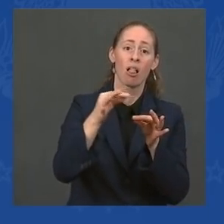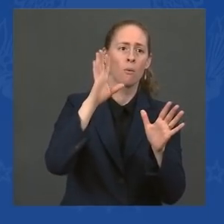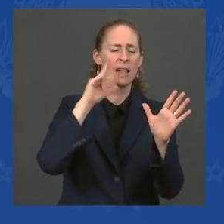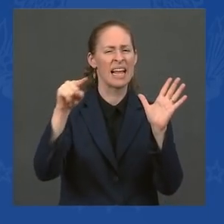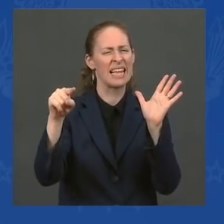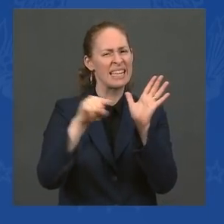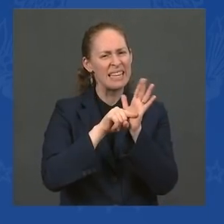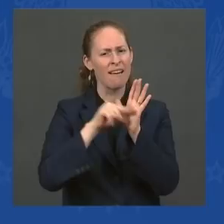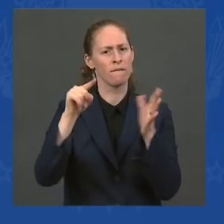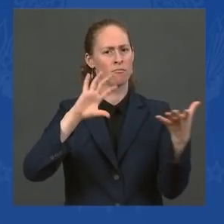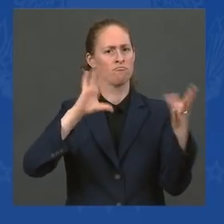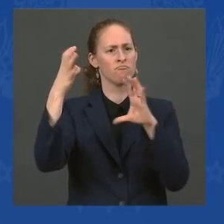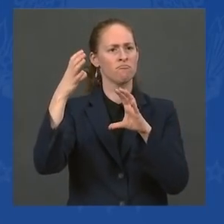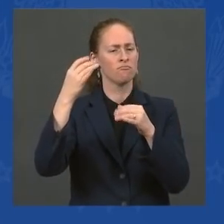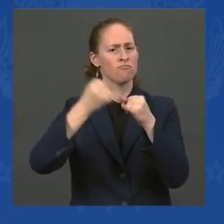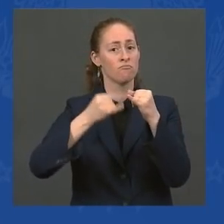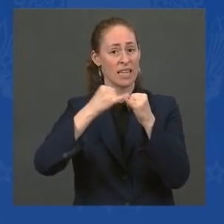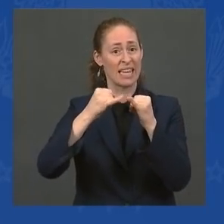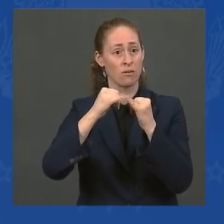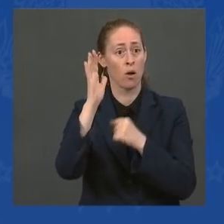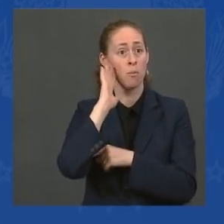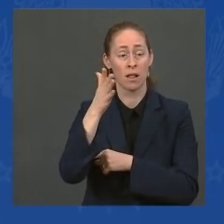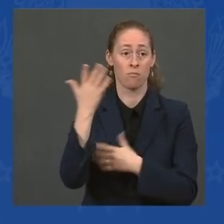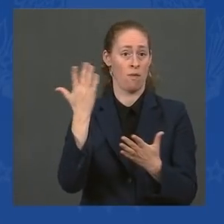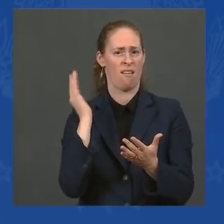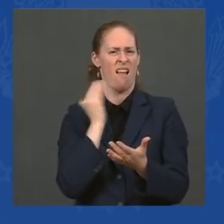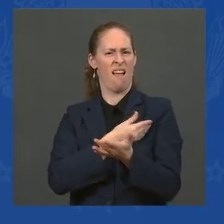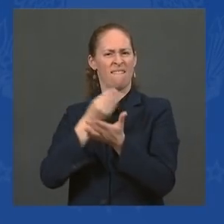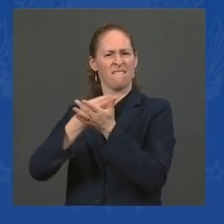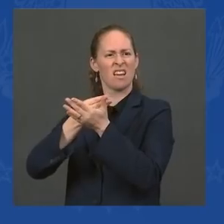The first relates to the financial system and macroeconomy.